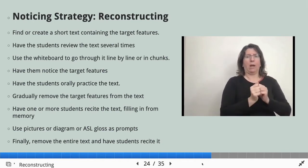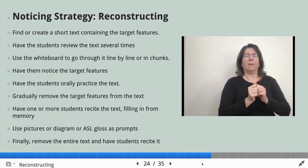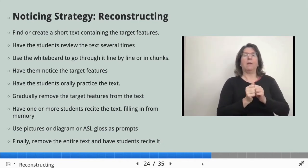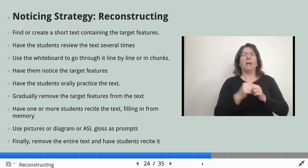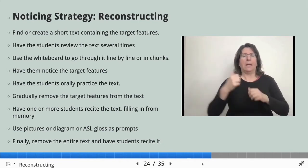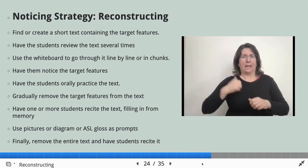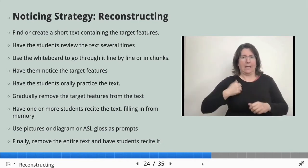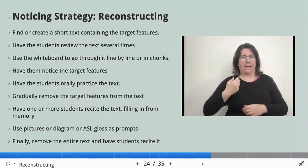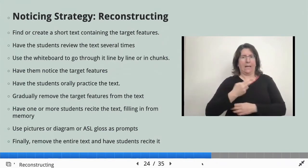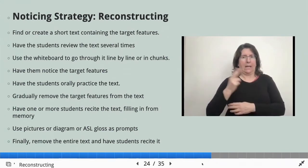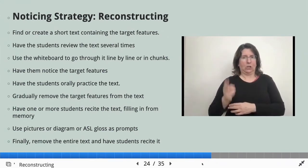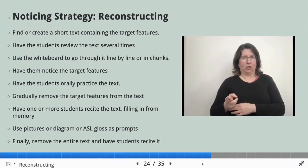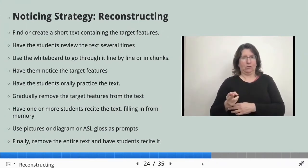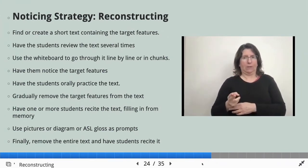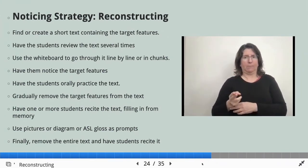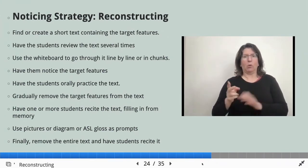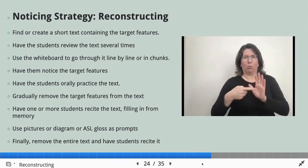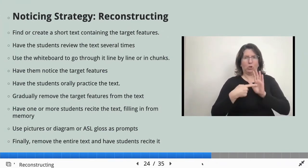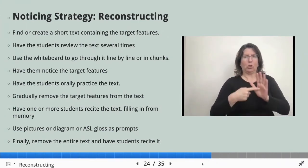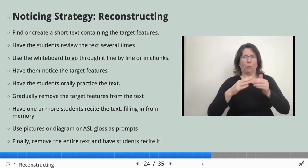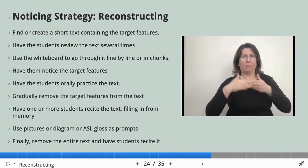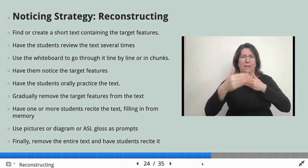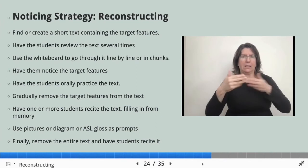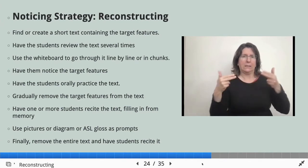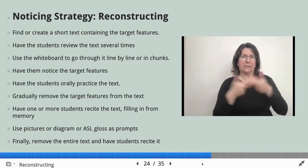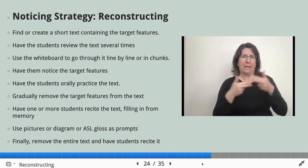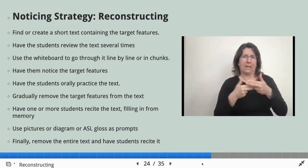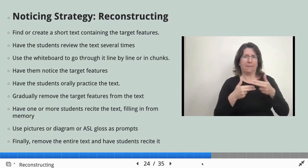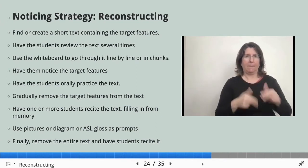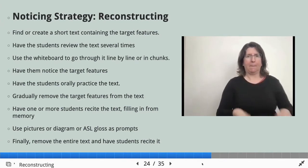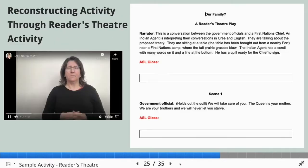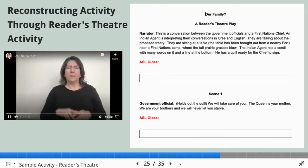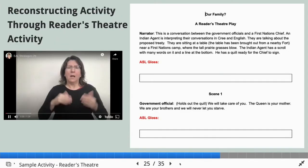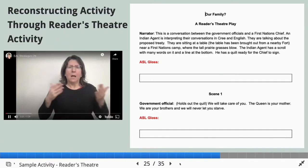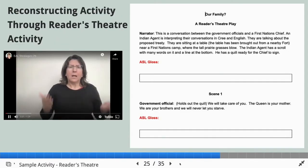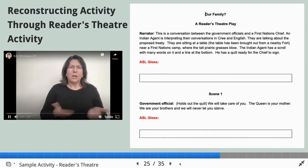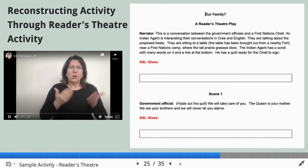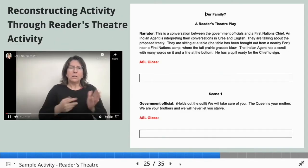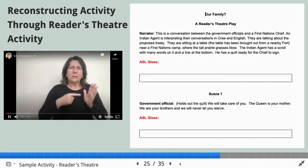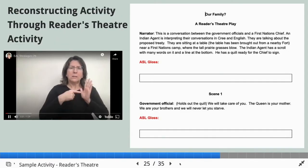The content was 'Canadian History.' You'll see what I mean on the next slide.